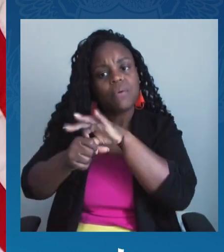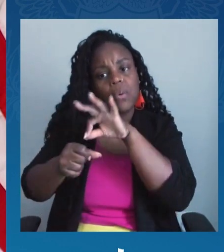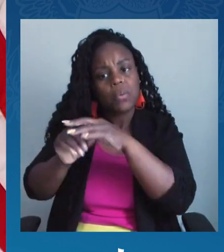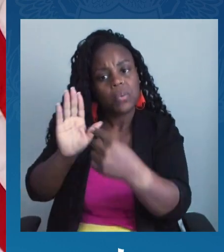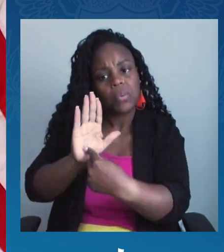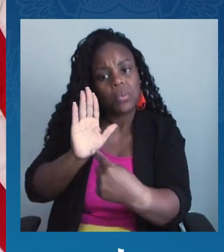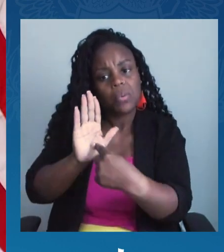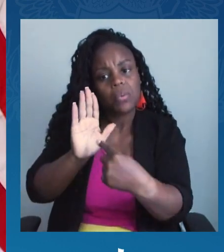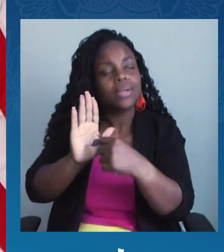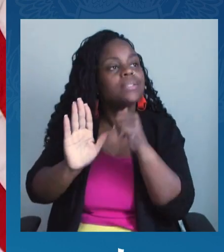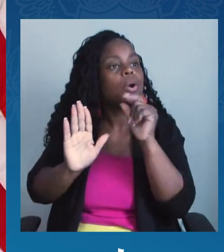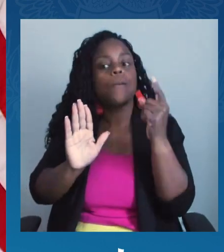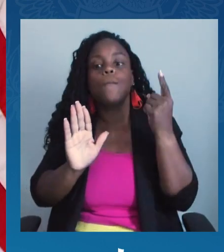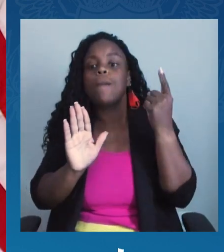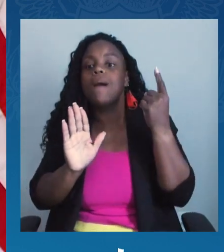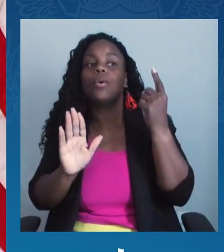since we came in office in the United States